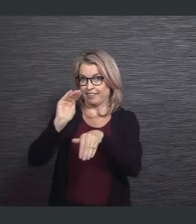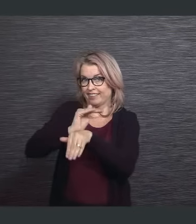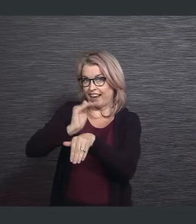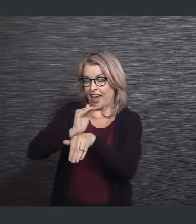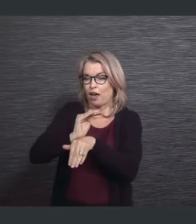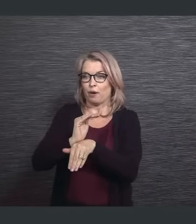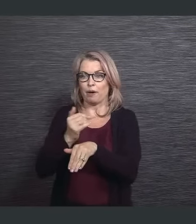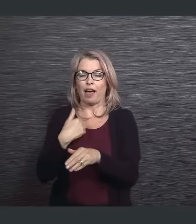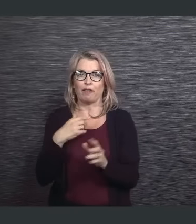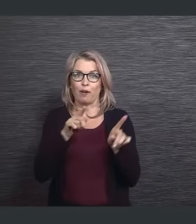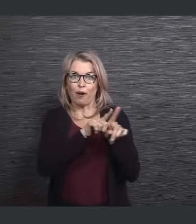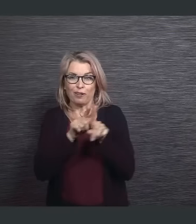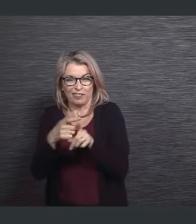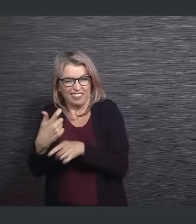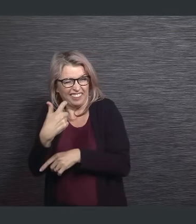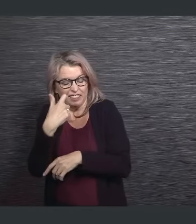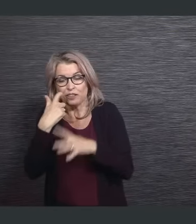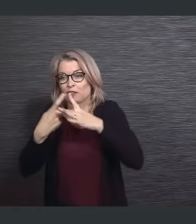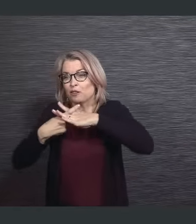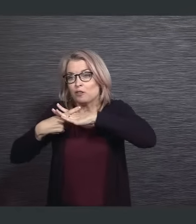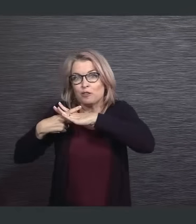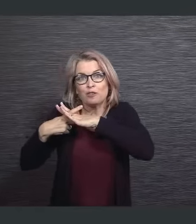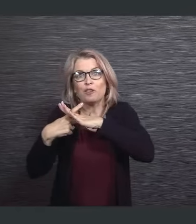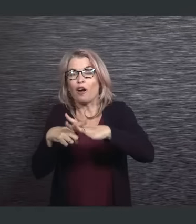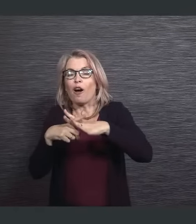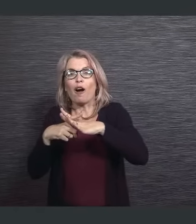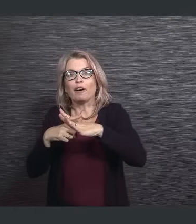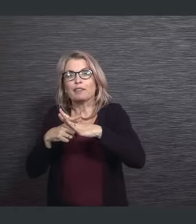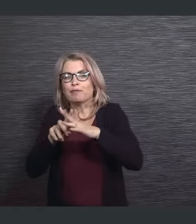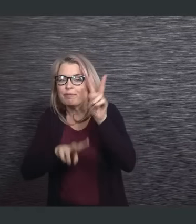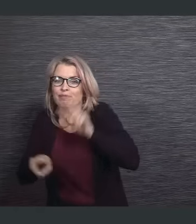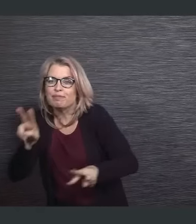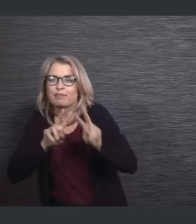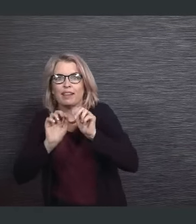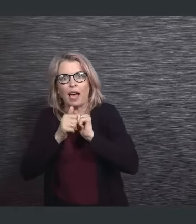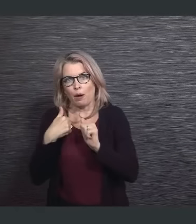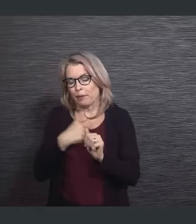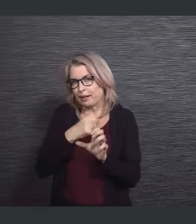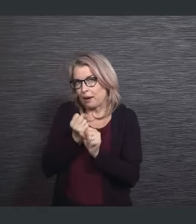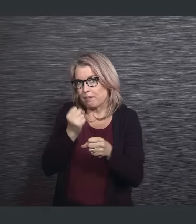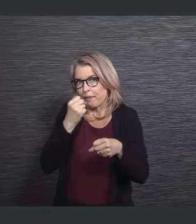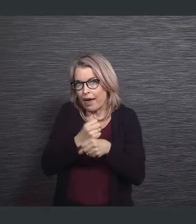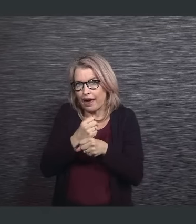We have also started exploring how we can make augmented time